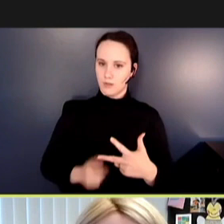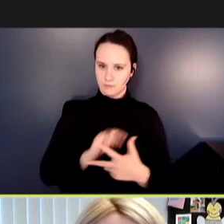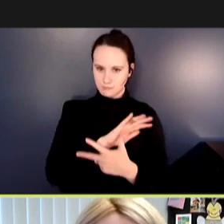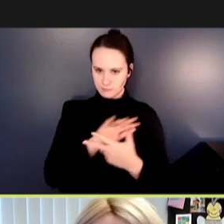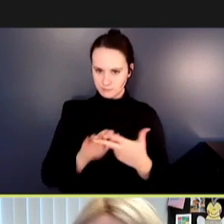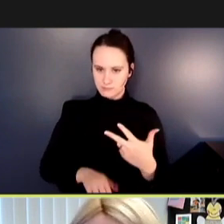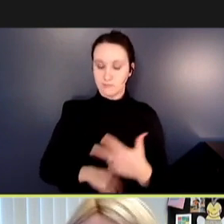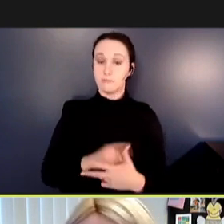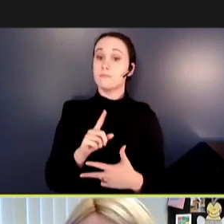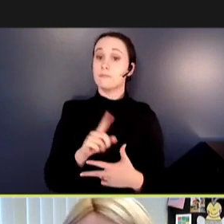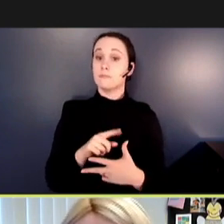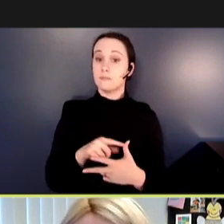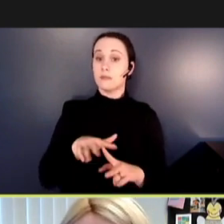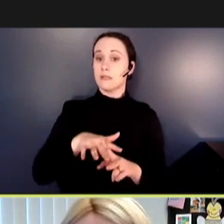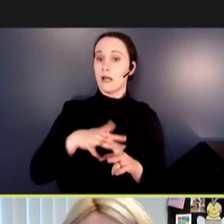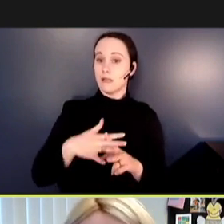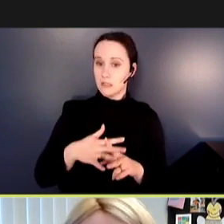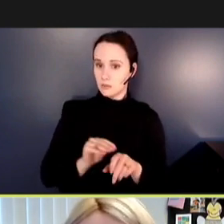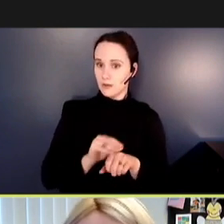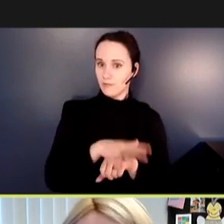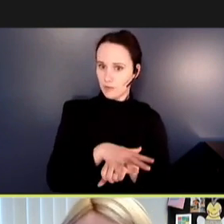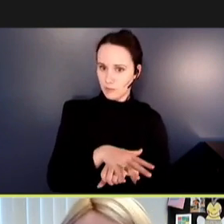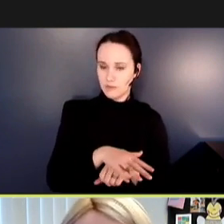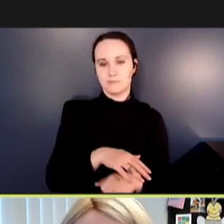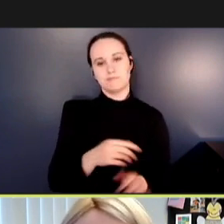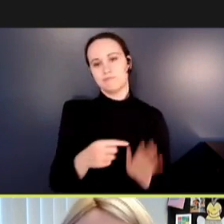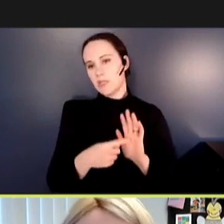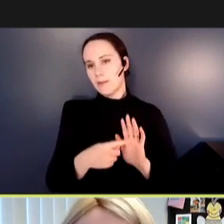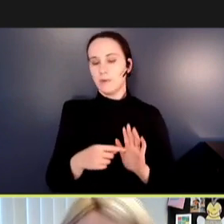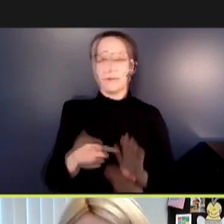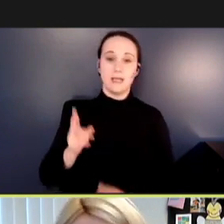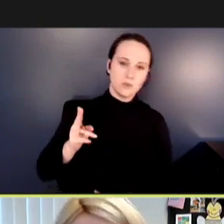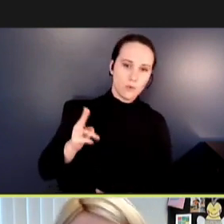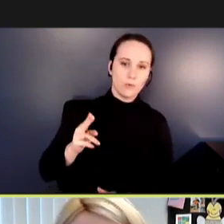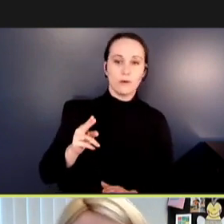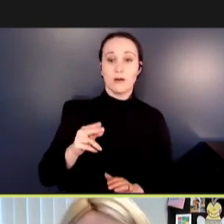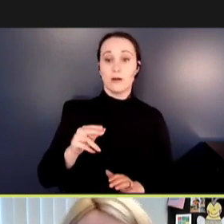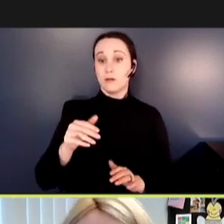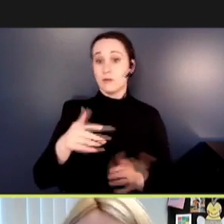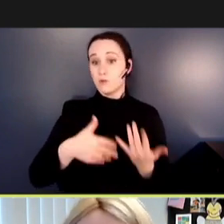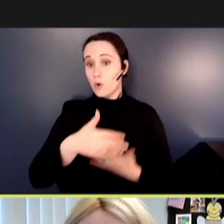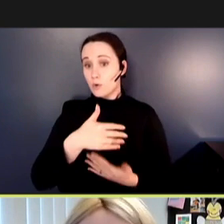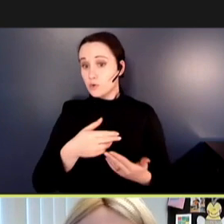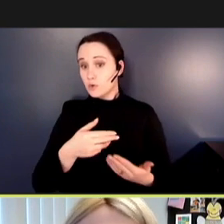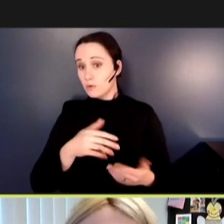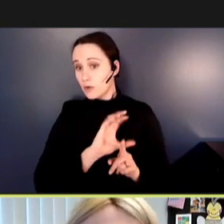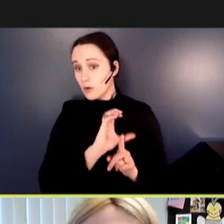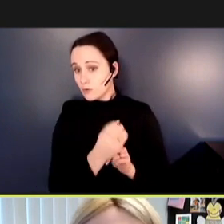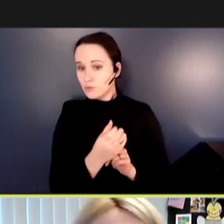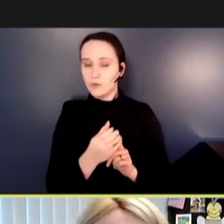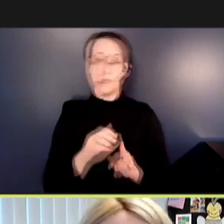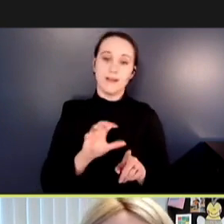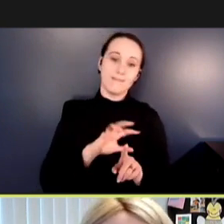was contextual influences, including historic, sociocultural, environmental, institutional,